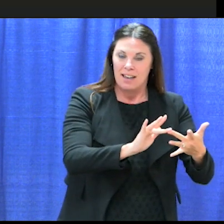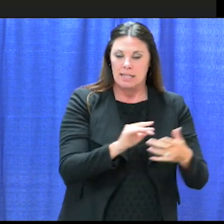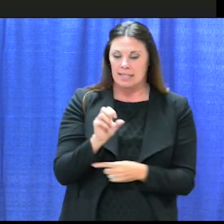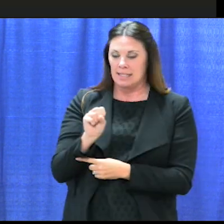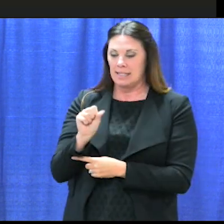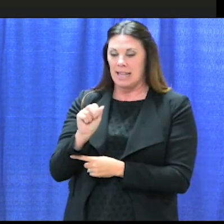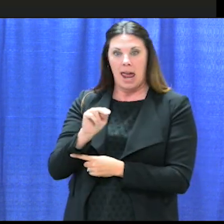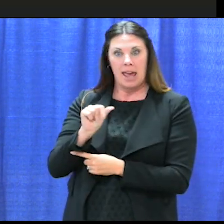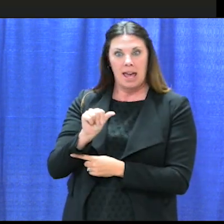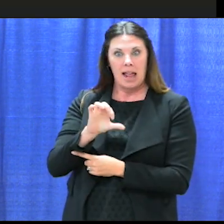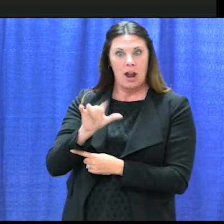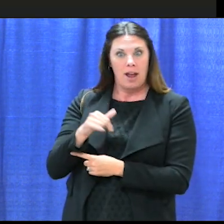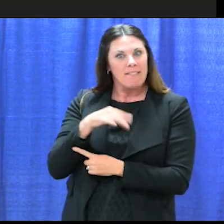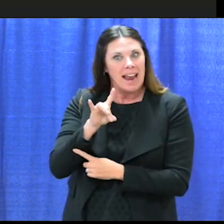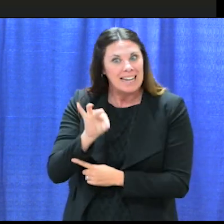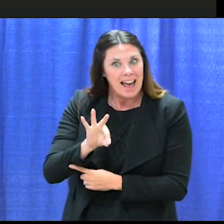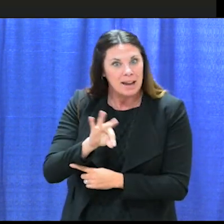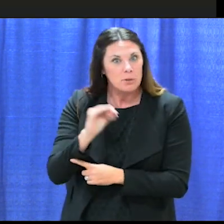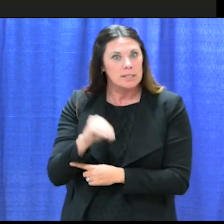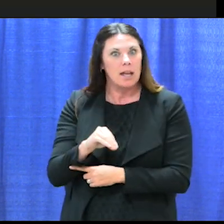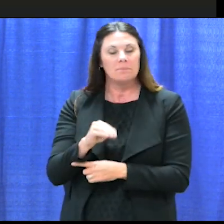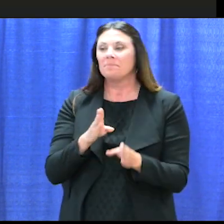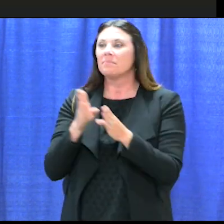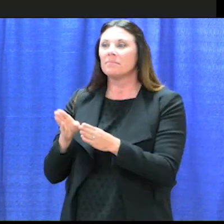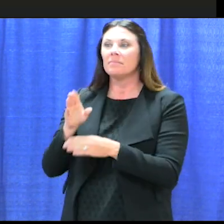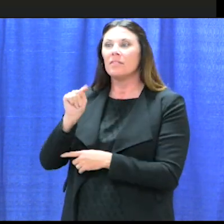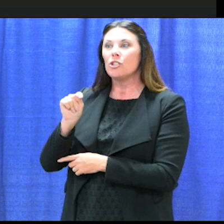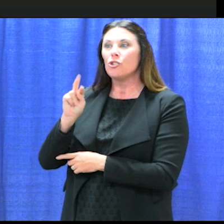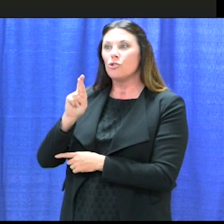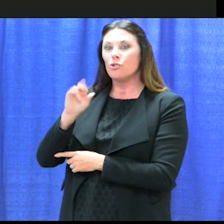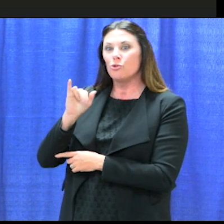In counties like Trinity it's 30%.